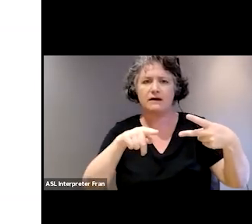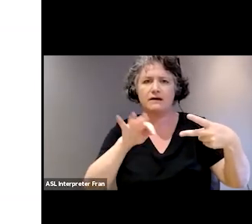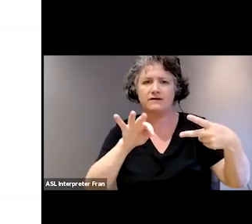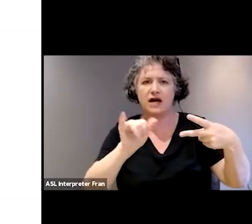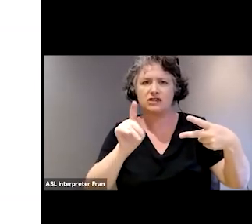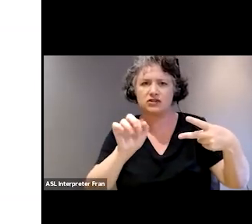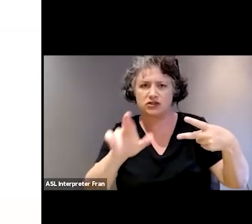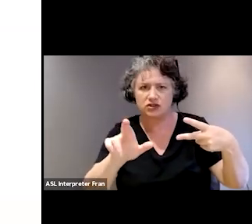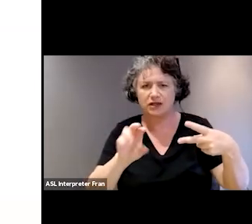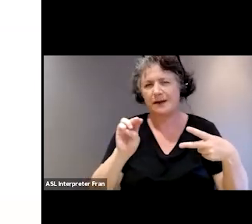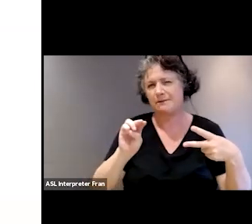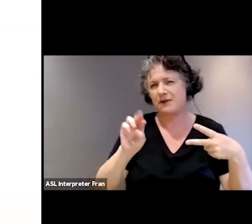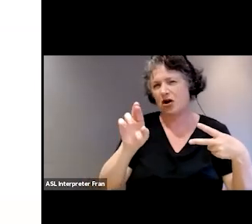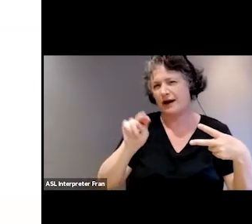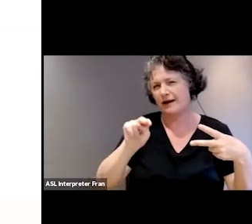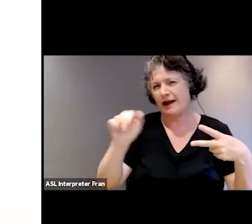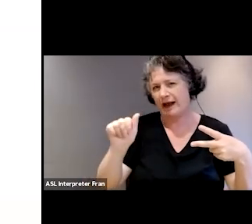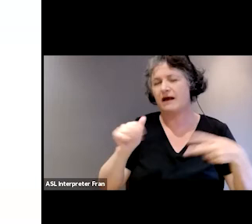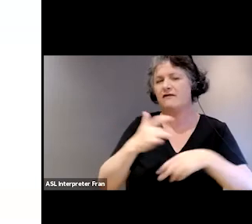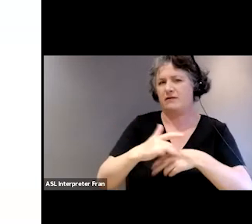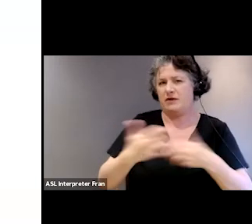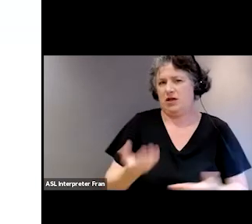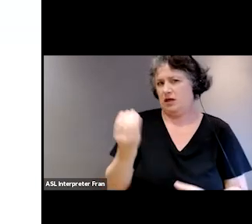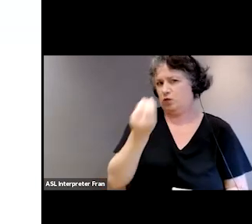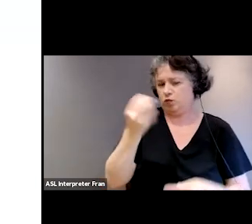can spread easily from one person to another. There has been a lot more severe